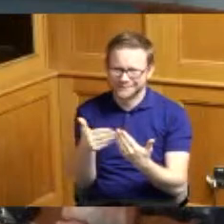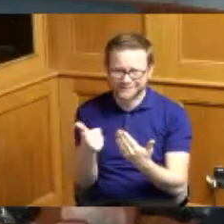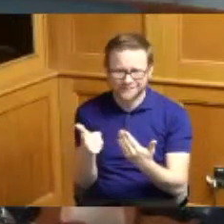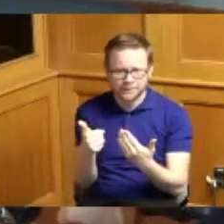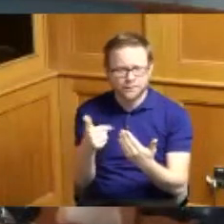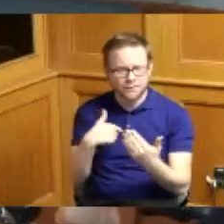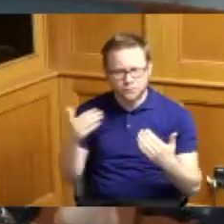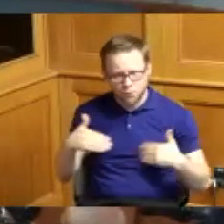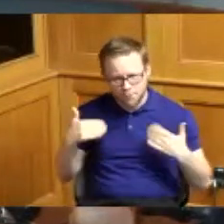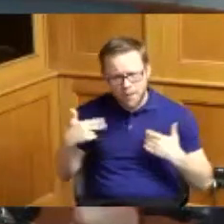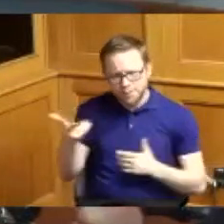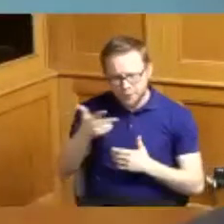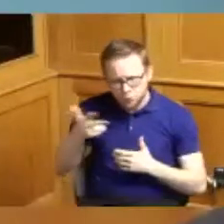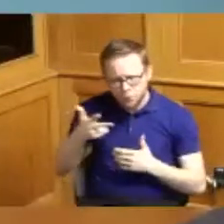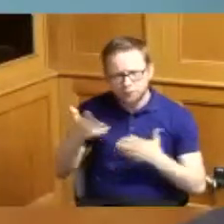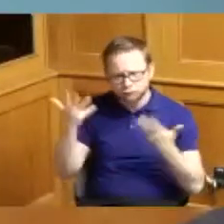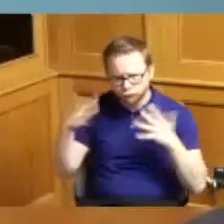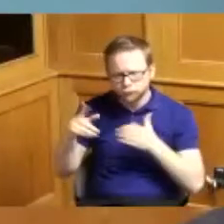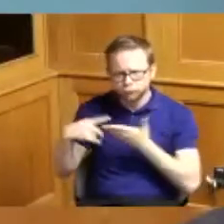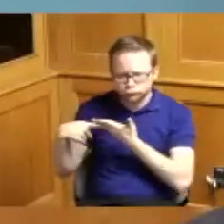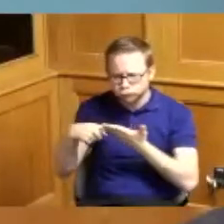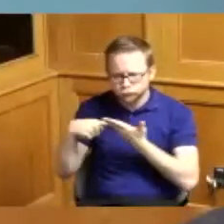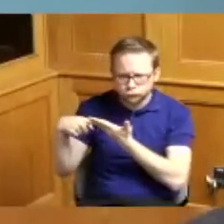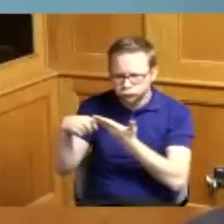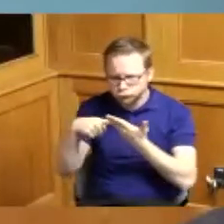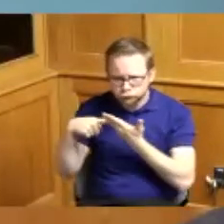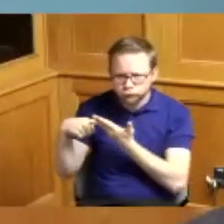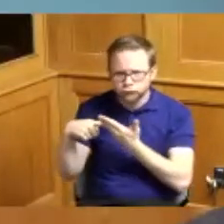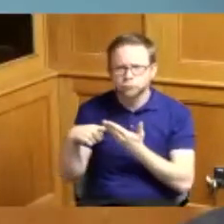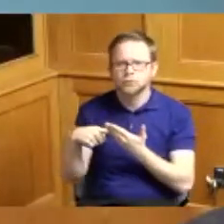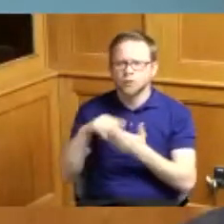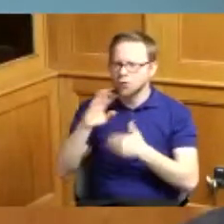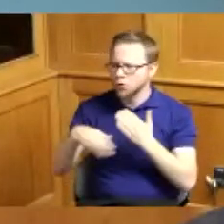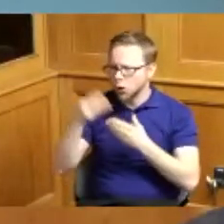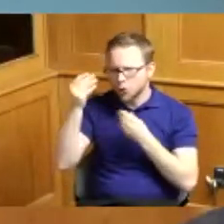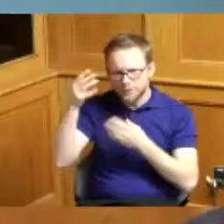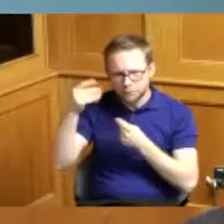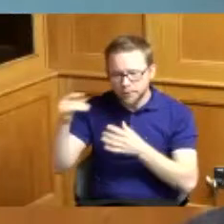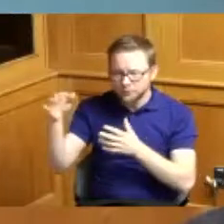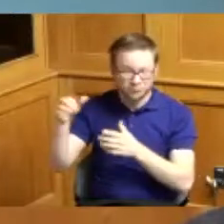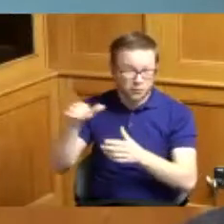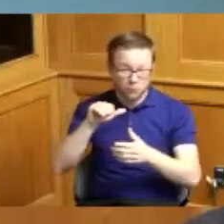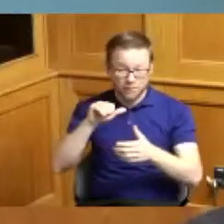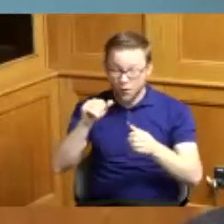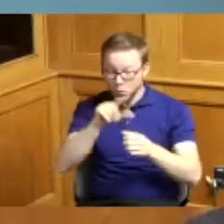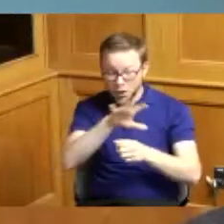were able to discuss it and get the information that we were able to get there are also some